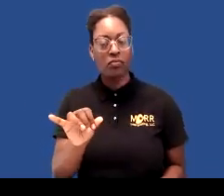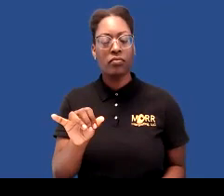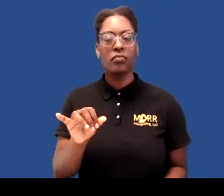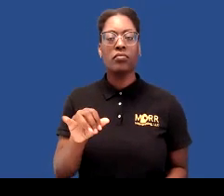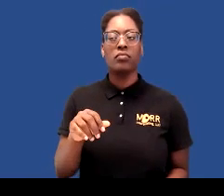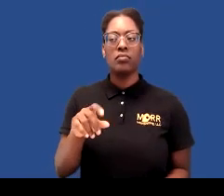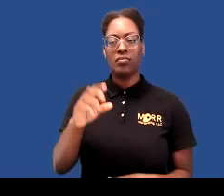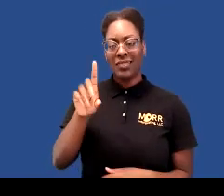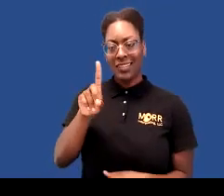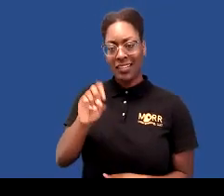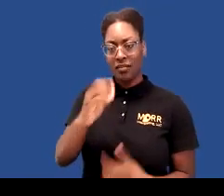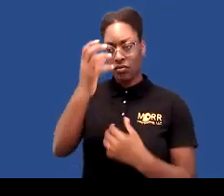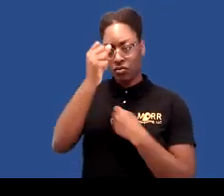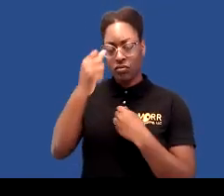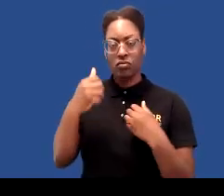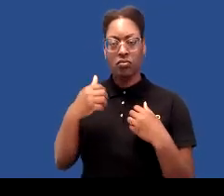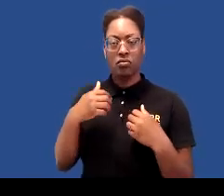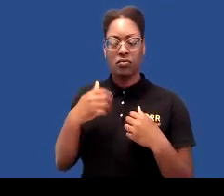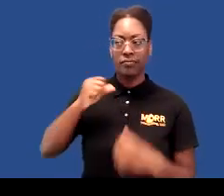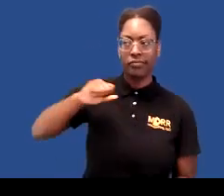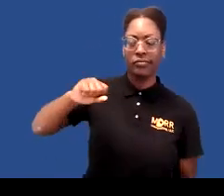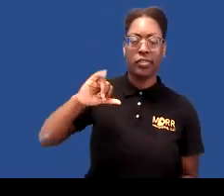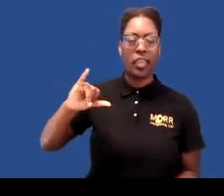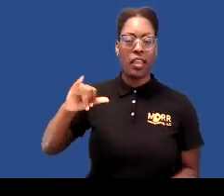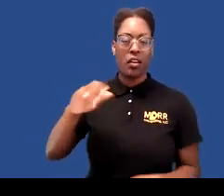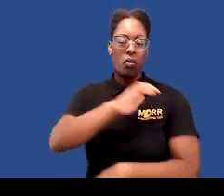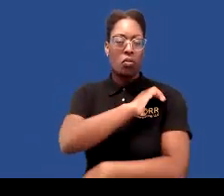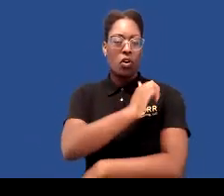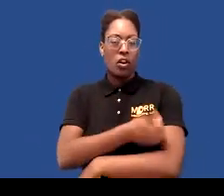of active authoritativeness of being, saying, "you have to do it,"